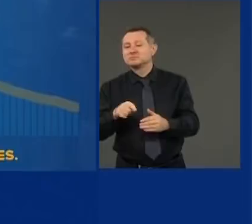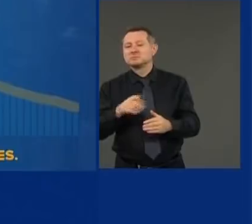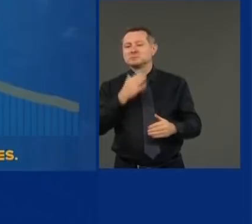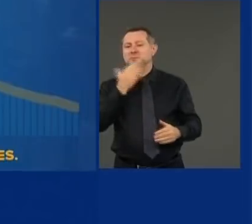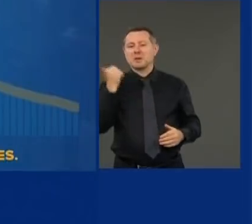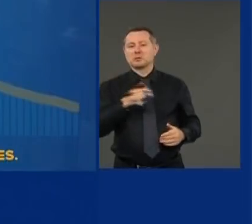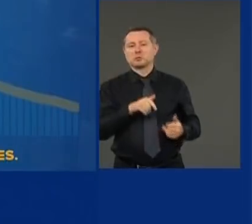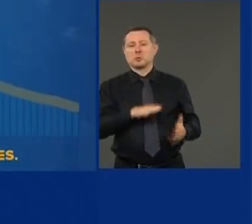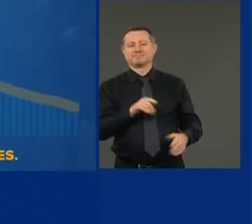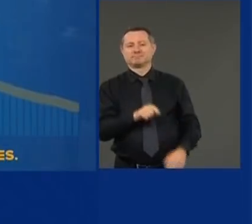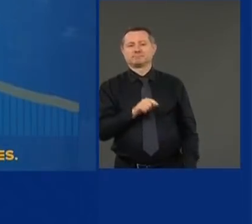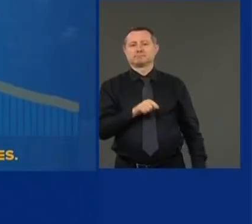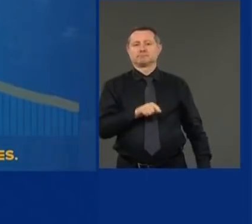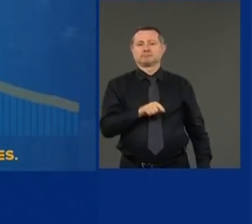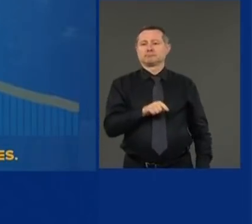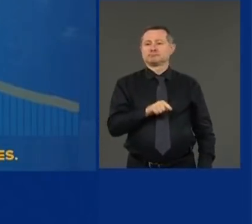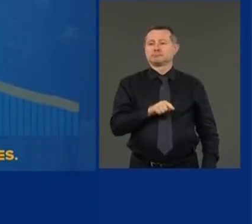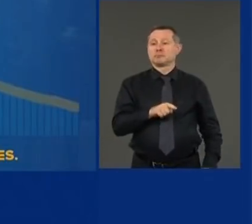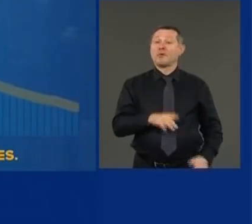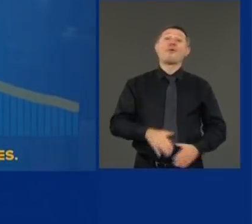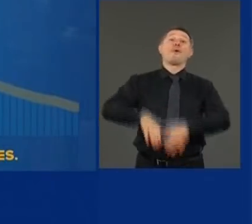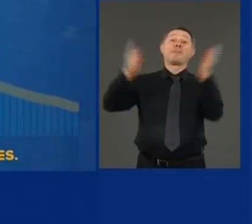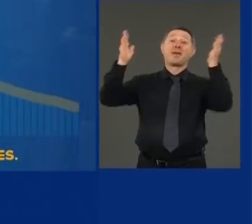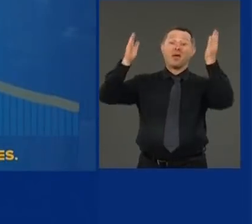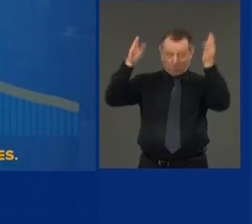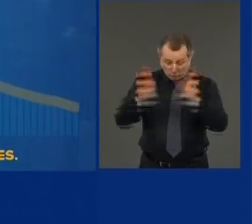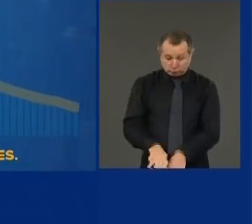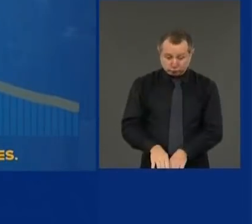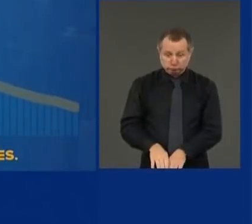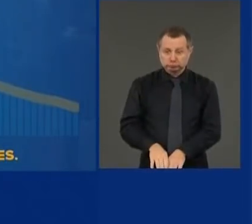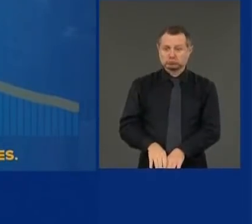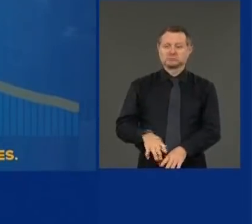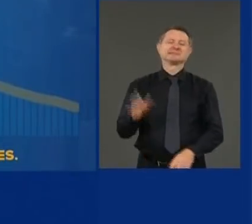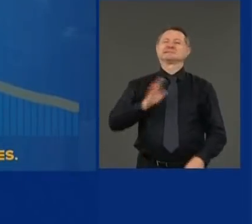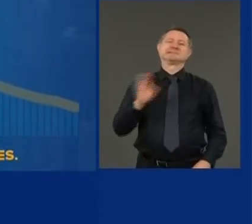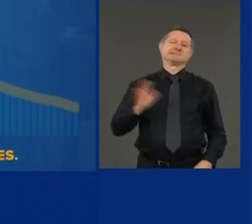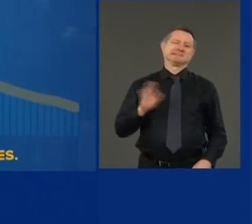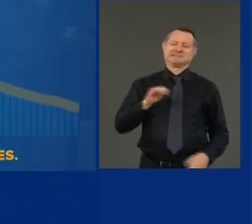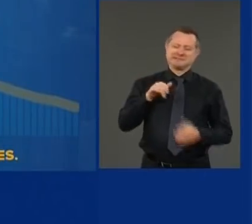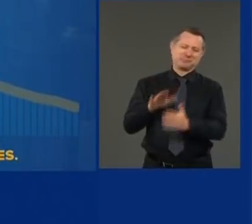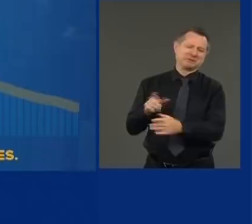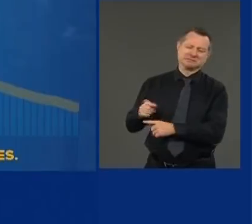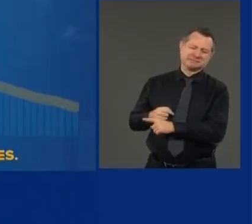SAYING WE HAVE TO CLOSE AGAIN. A PHASED REOPENING IS BETTER